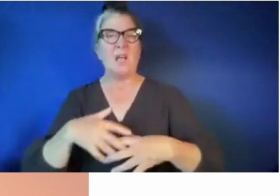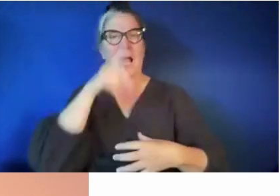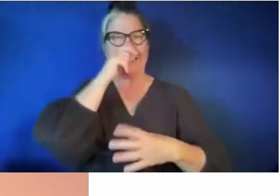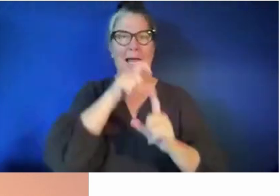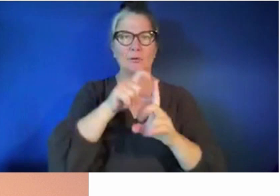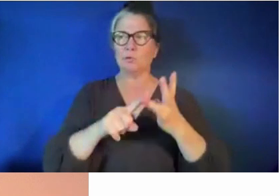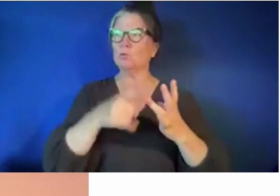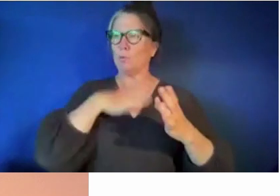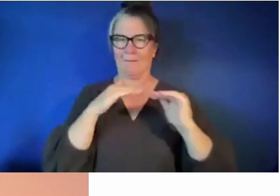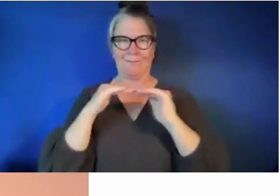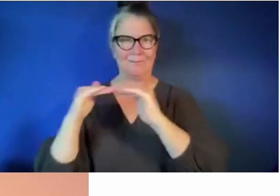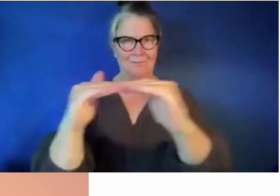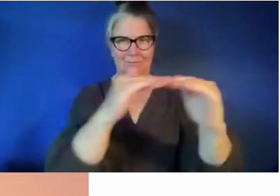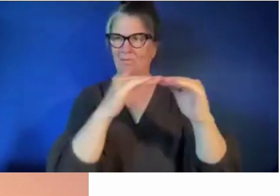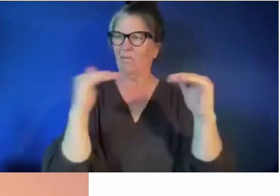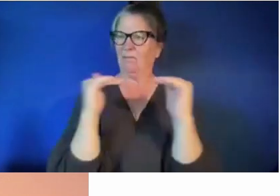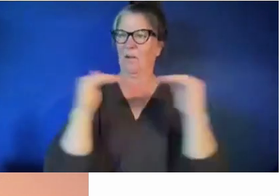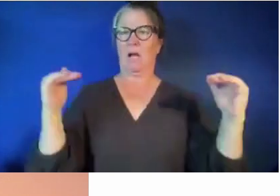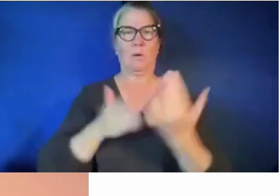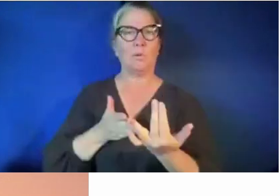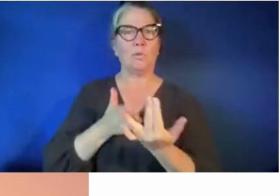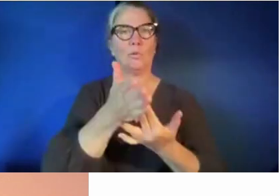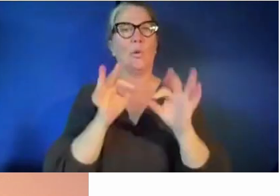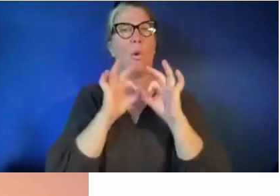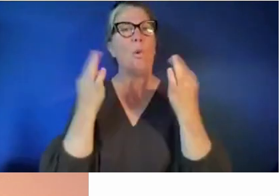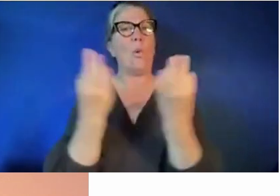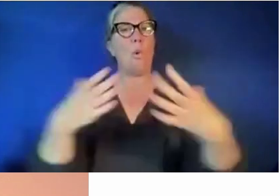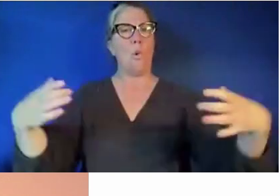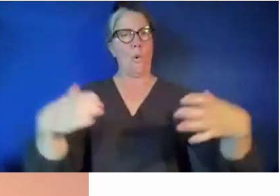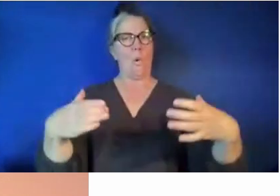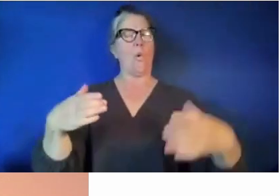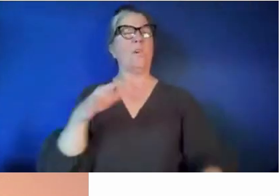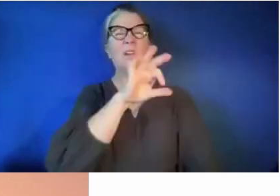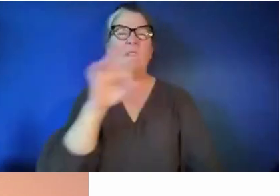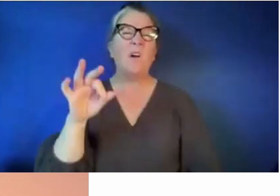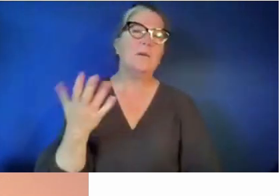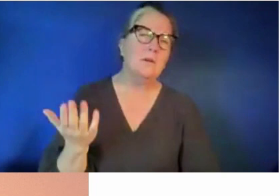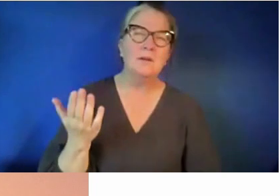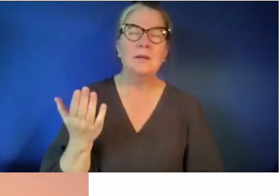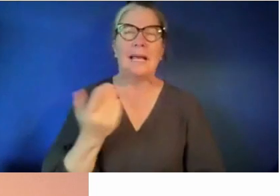with fairness across an organisation, that you're not just getting case by case individual conversations,